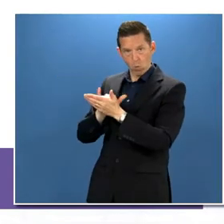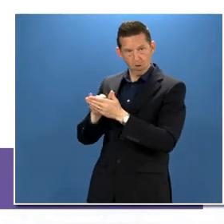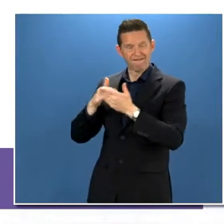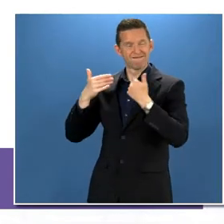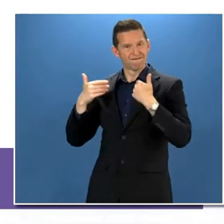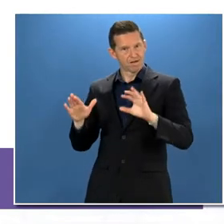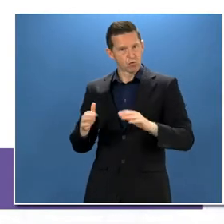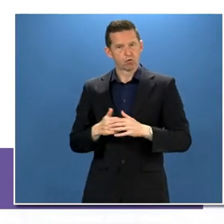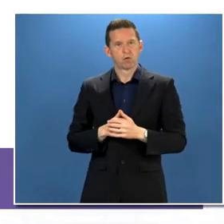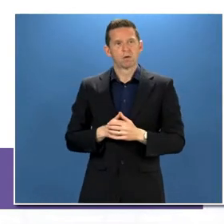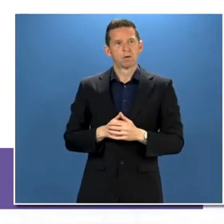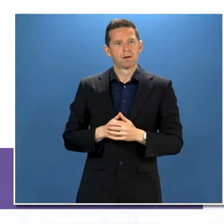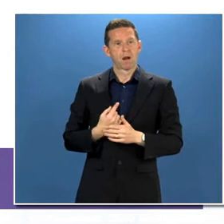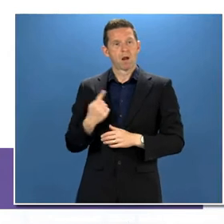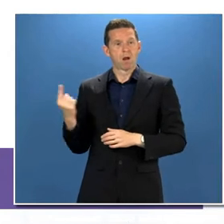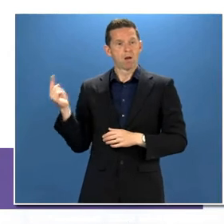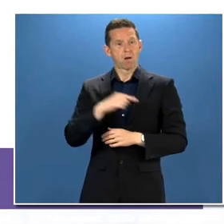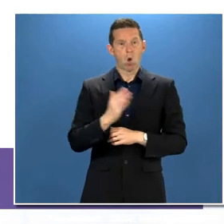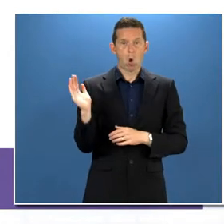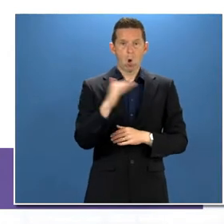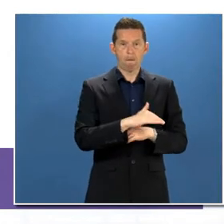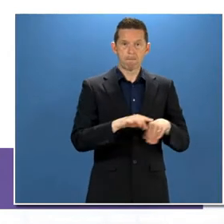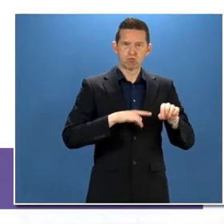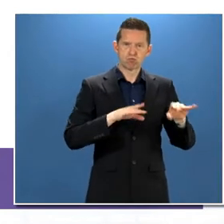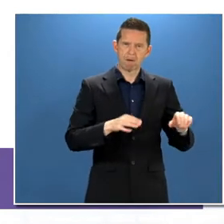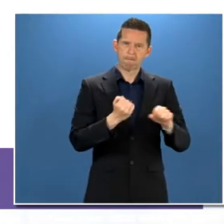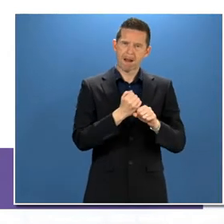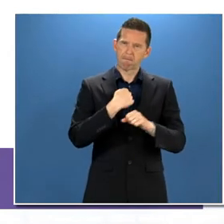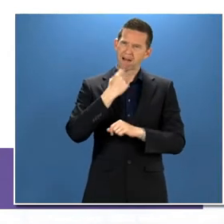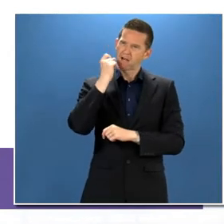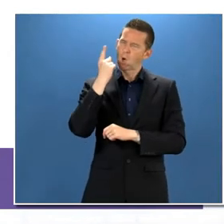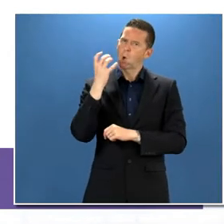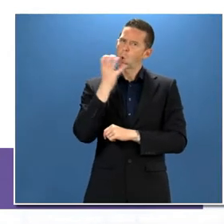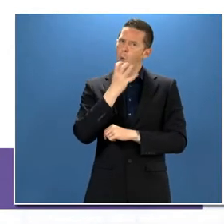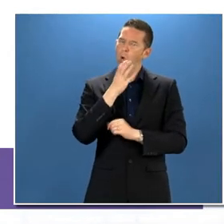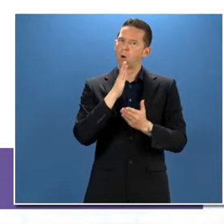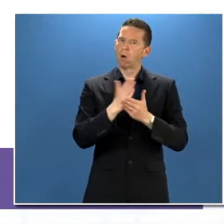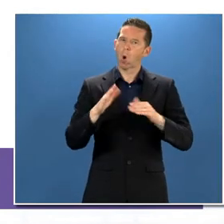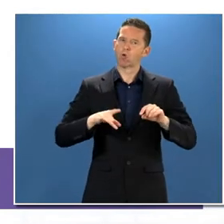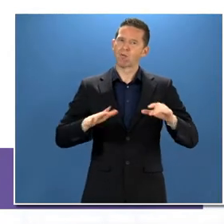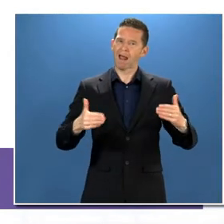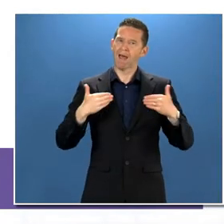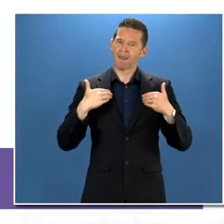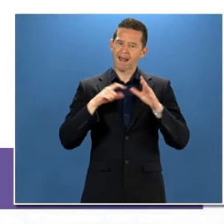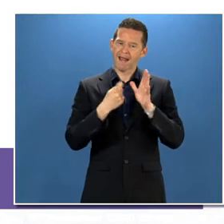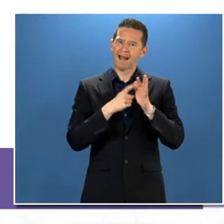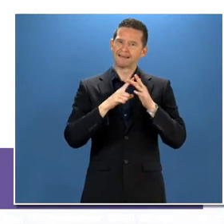me appreciate the enormous potential of the Australian healthcare system and disability support system going forward.